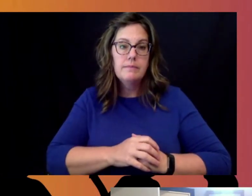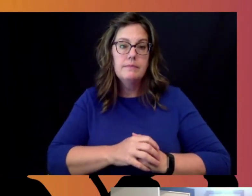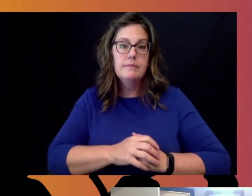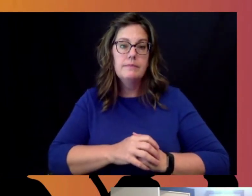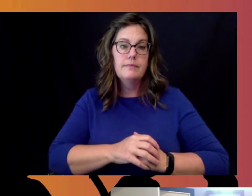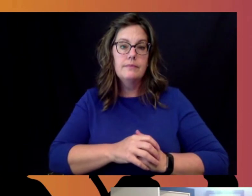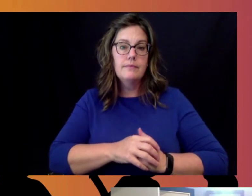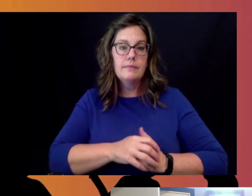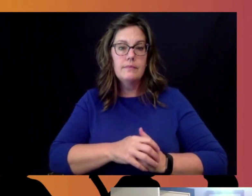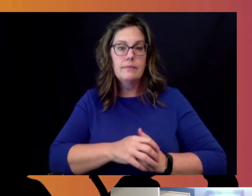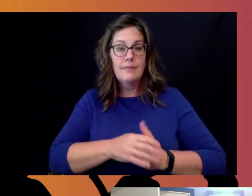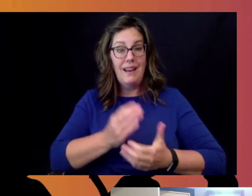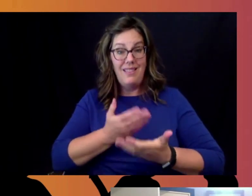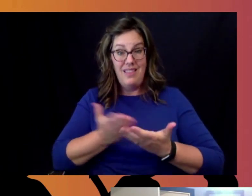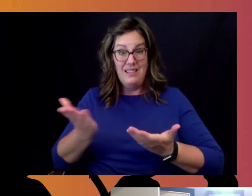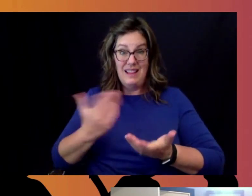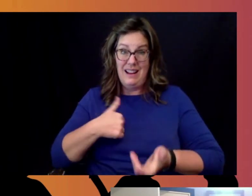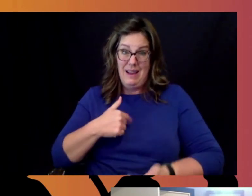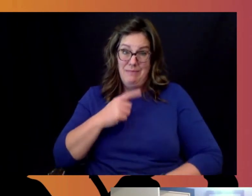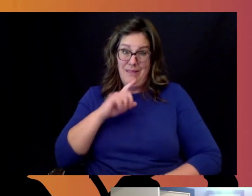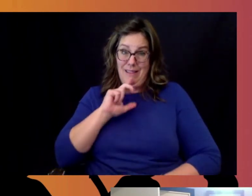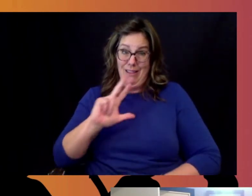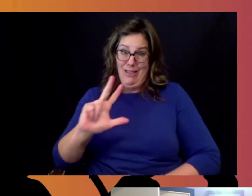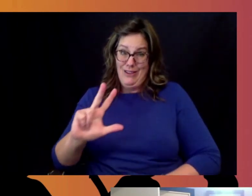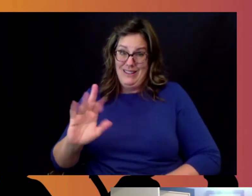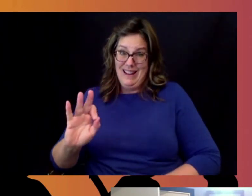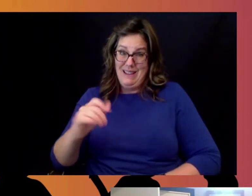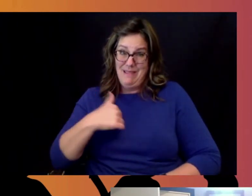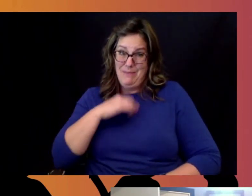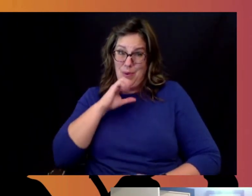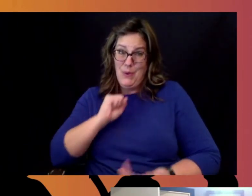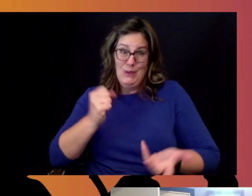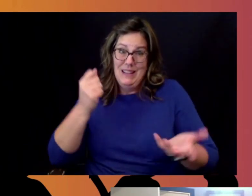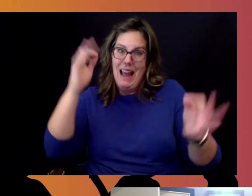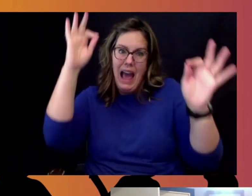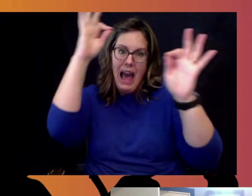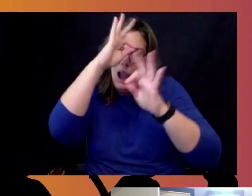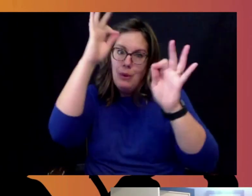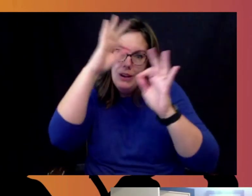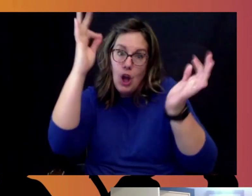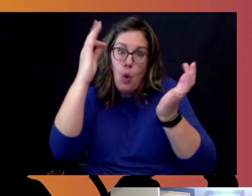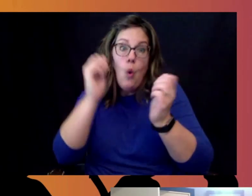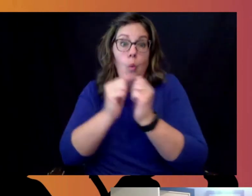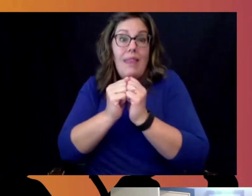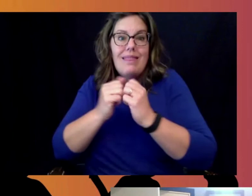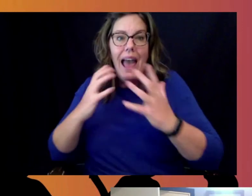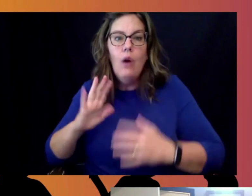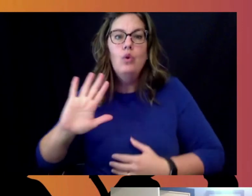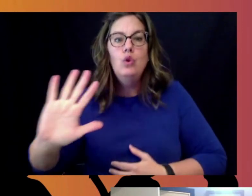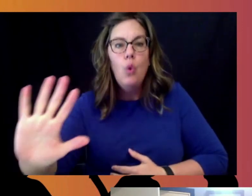i'm i'm 39 now i'm old i wouldn't know so without your voices and without the way that you have used